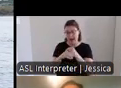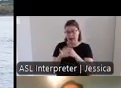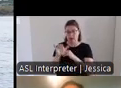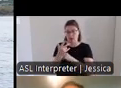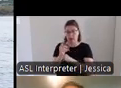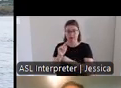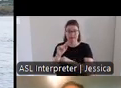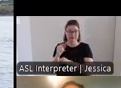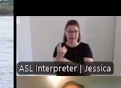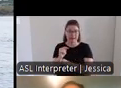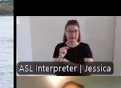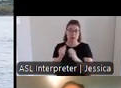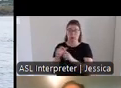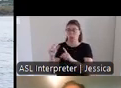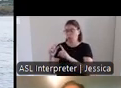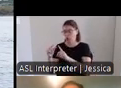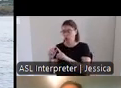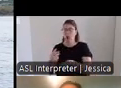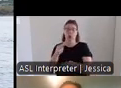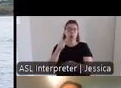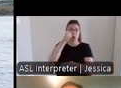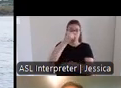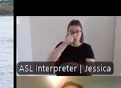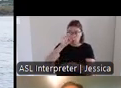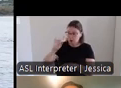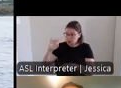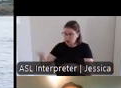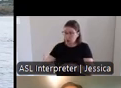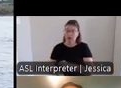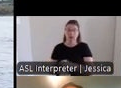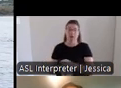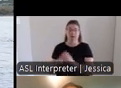how to add alt text for Google Docs, and then how to bring that into Manifold.